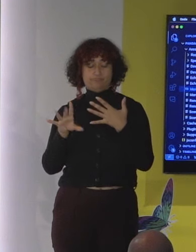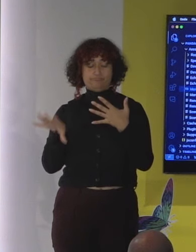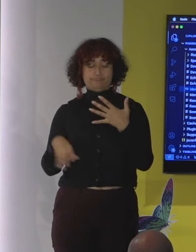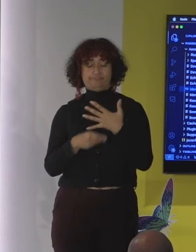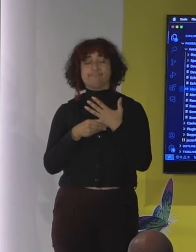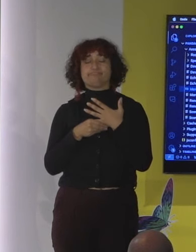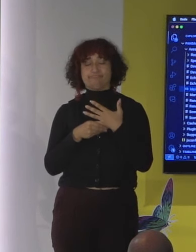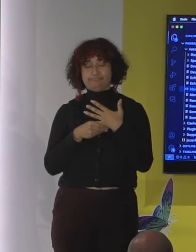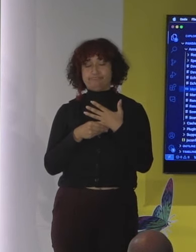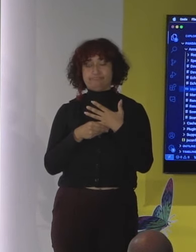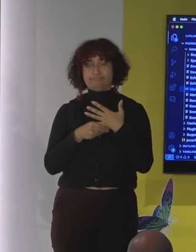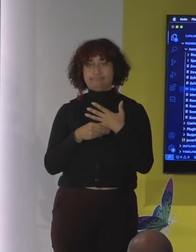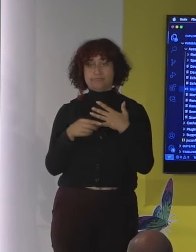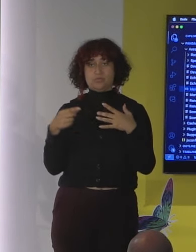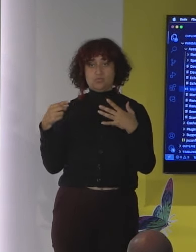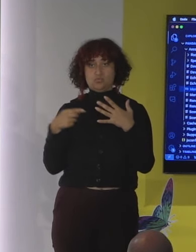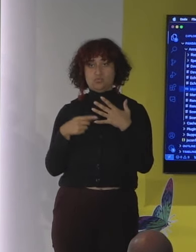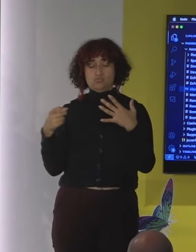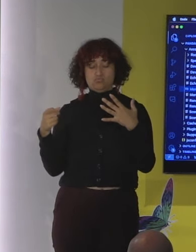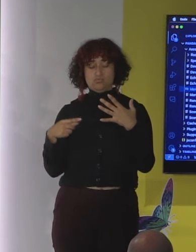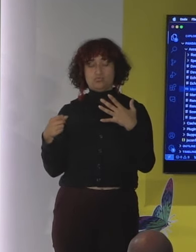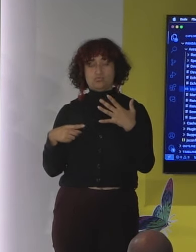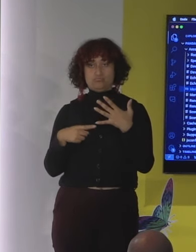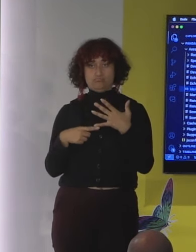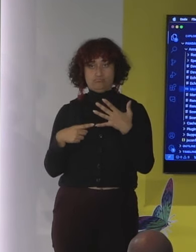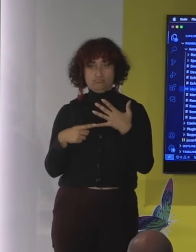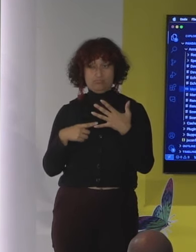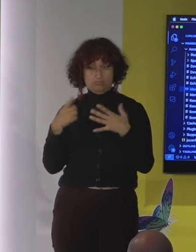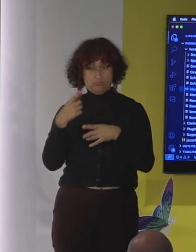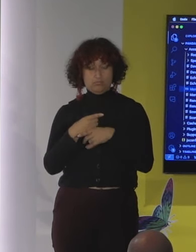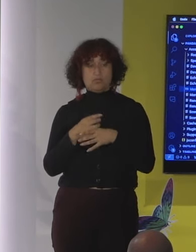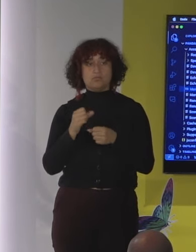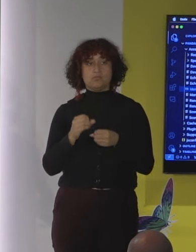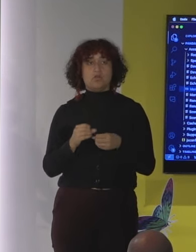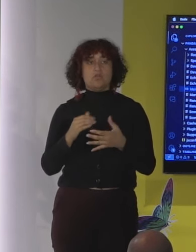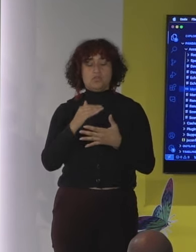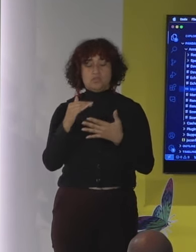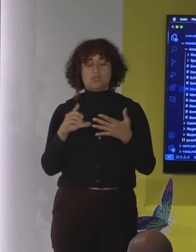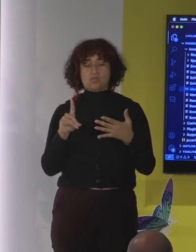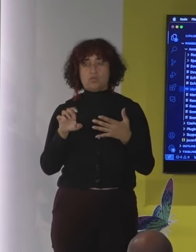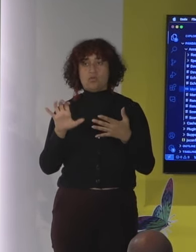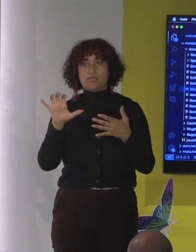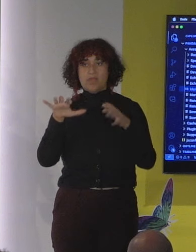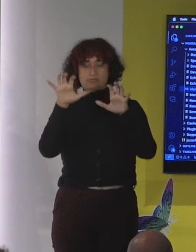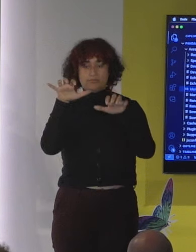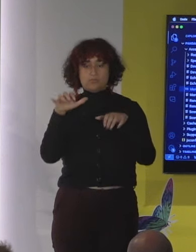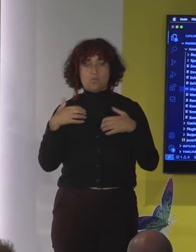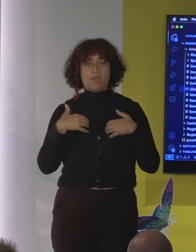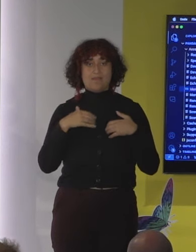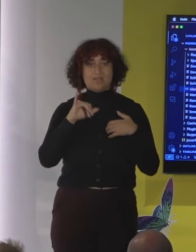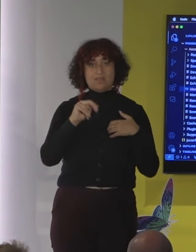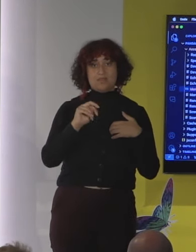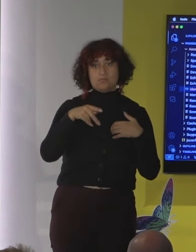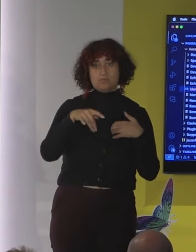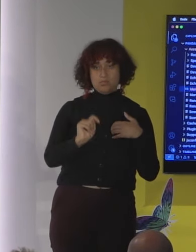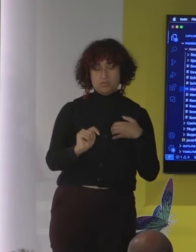to the trigger event. So, let's just go ahead and code that out. We have an input. So, this is another thing